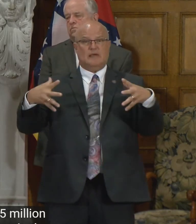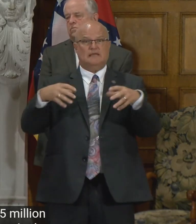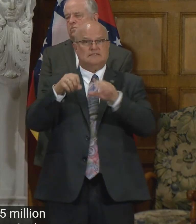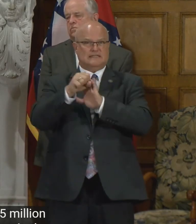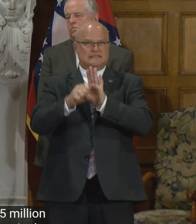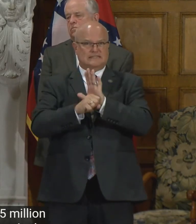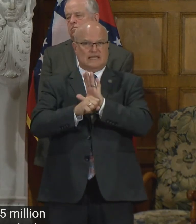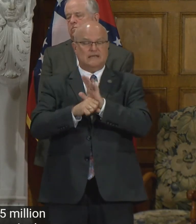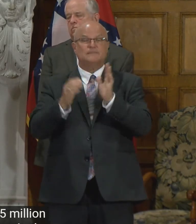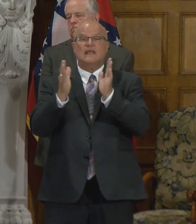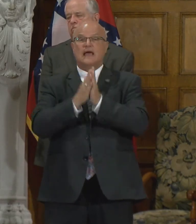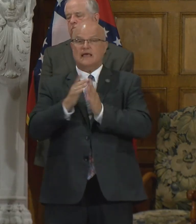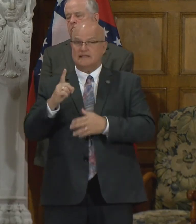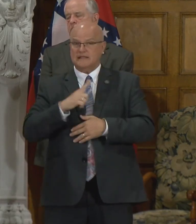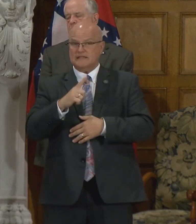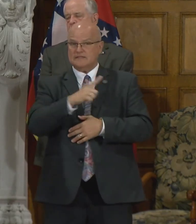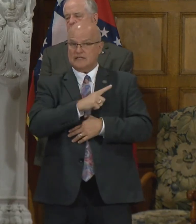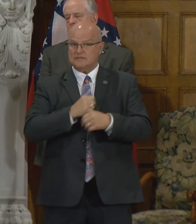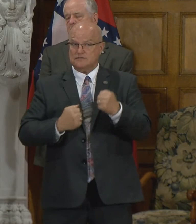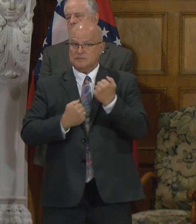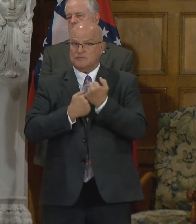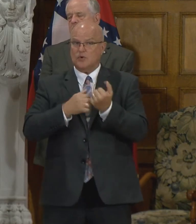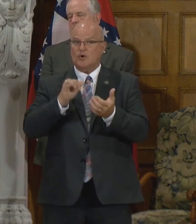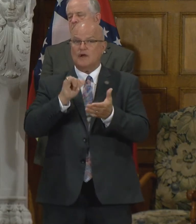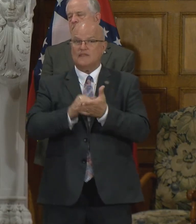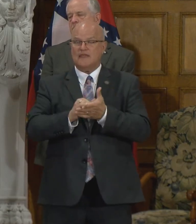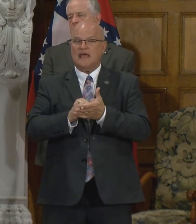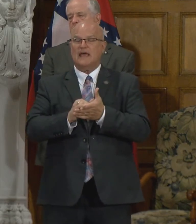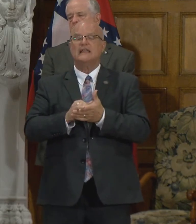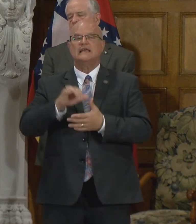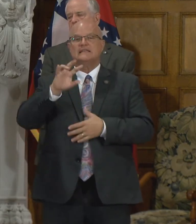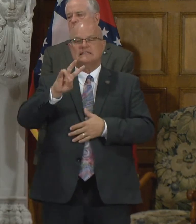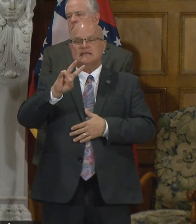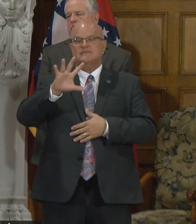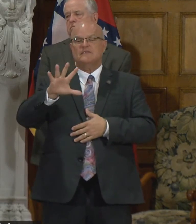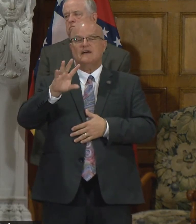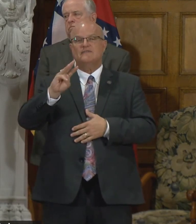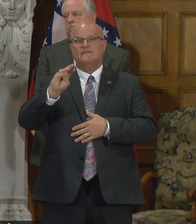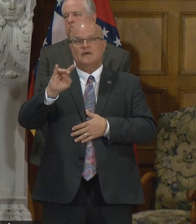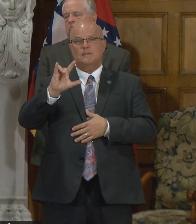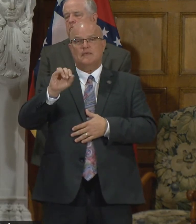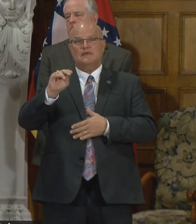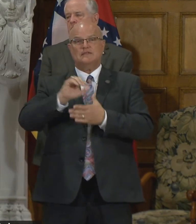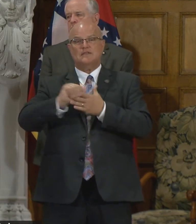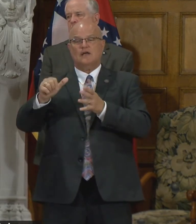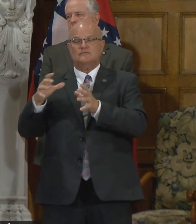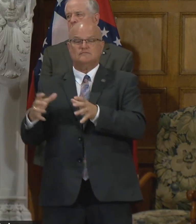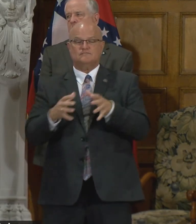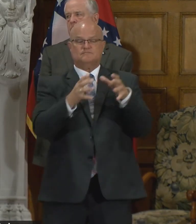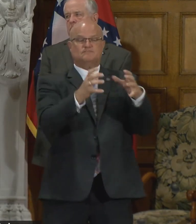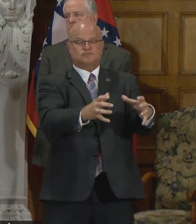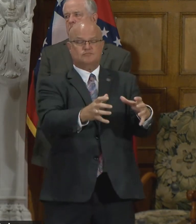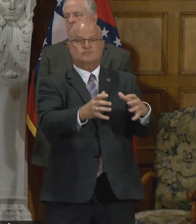and I asked the legislature to support that. They set aside $75 million to build a new prison.